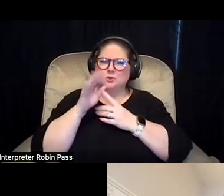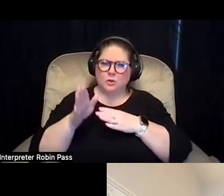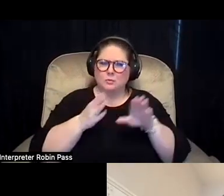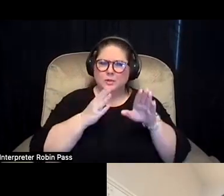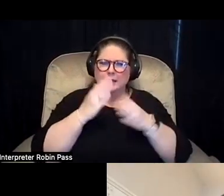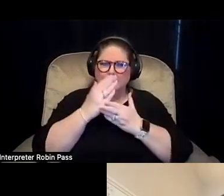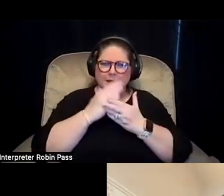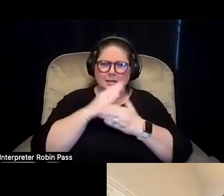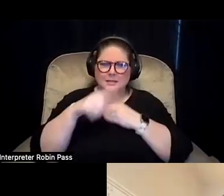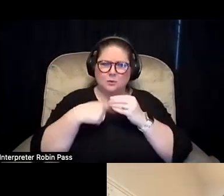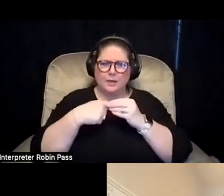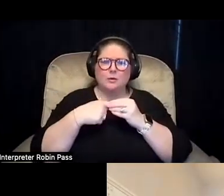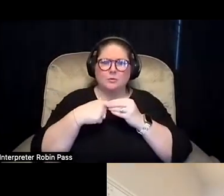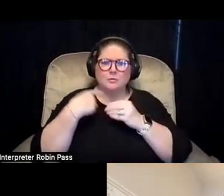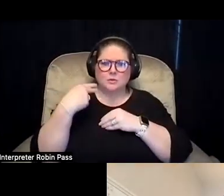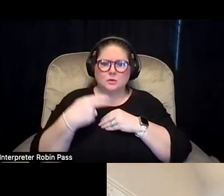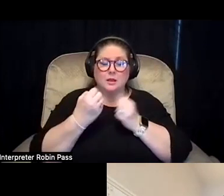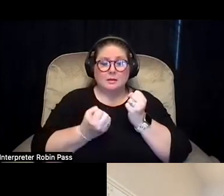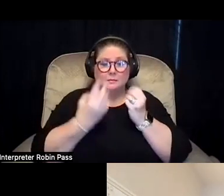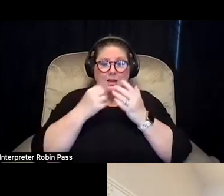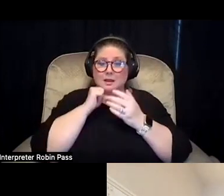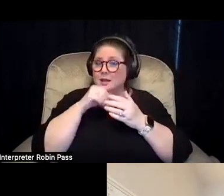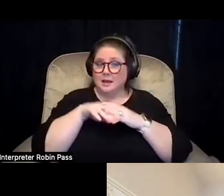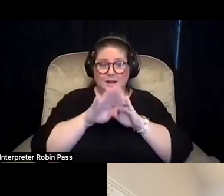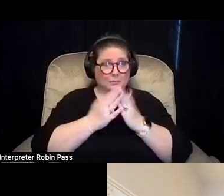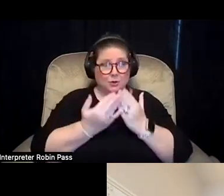many of your local histories aren't in the textbooks so there's you know and teachers